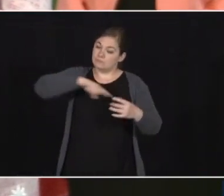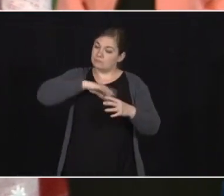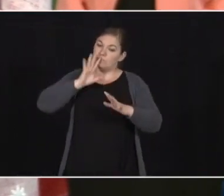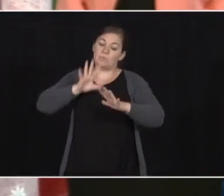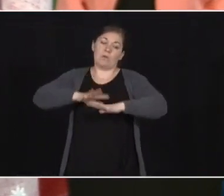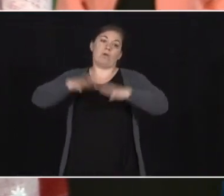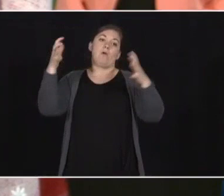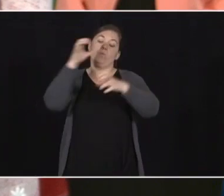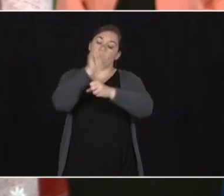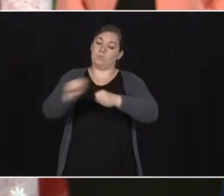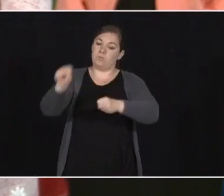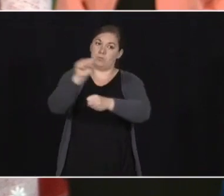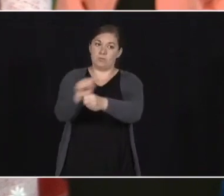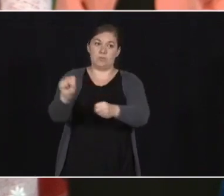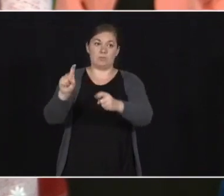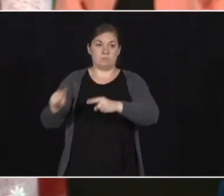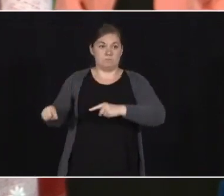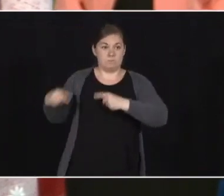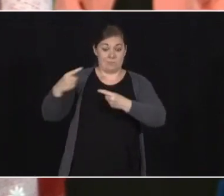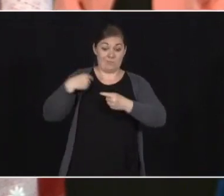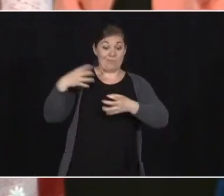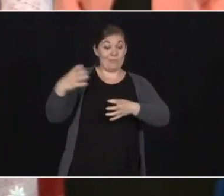the system is broken.